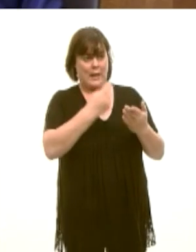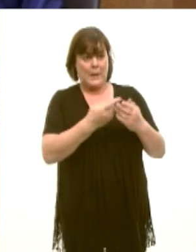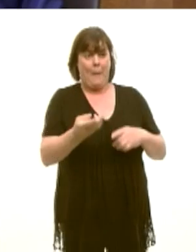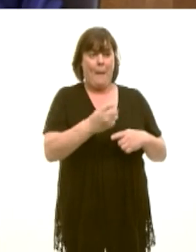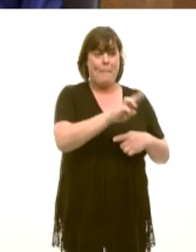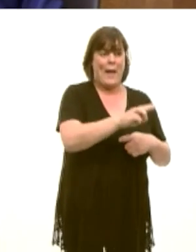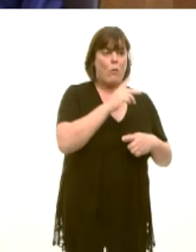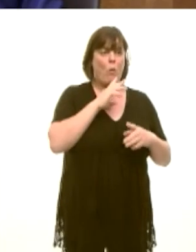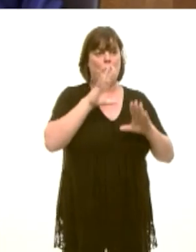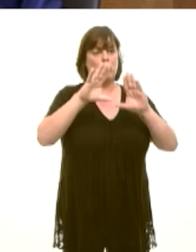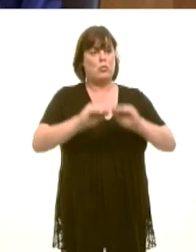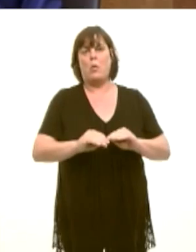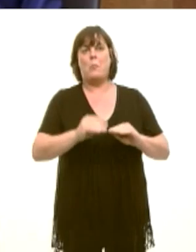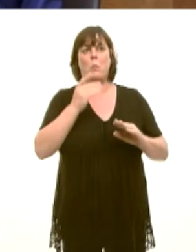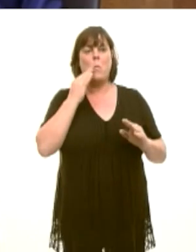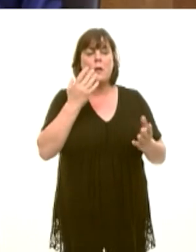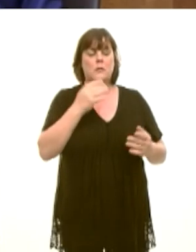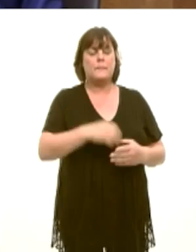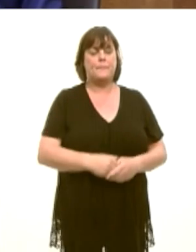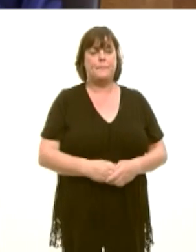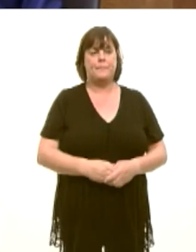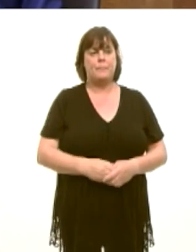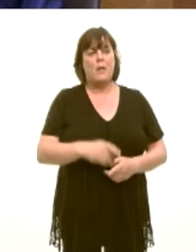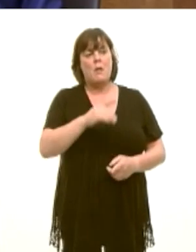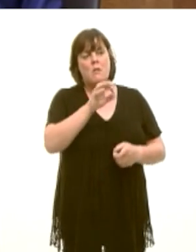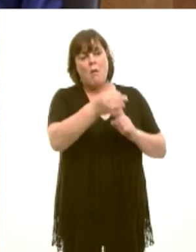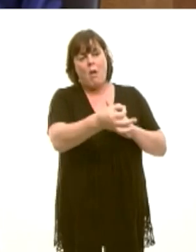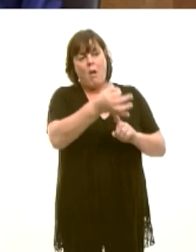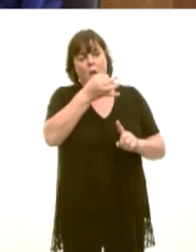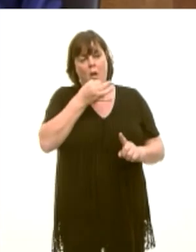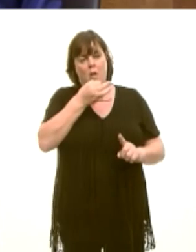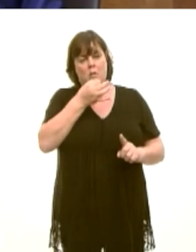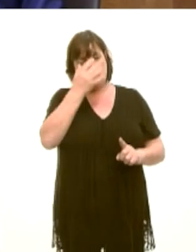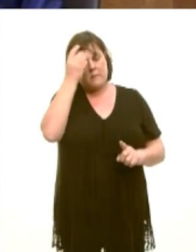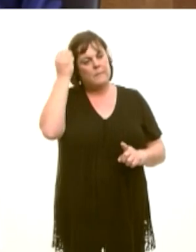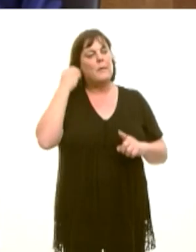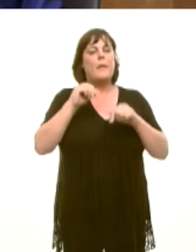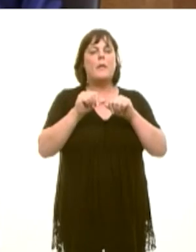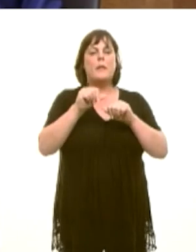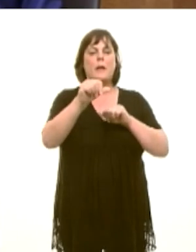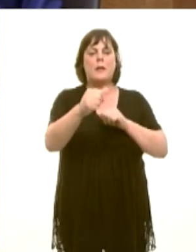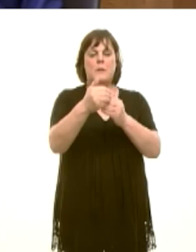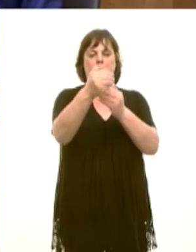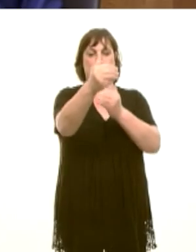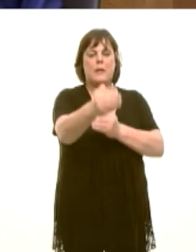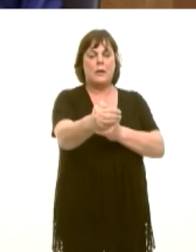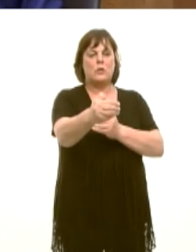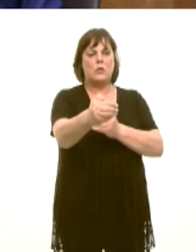the specific question he asks me about when the next stage of the Ockenden process will